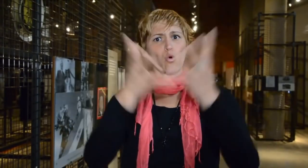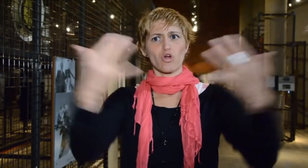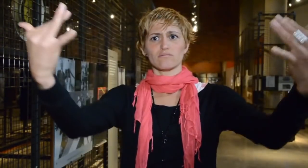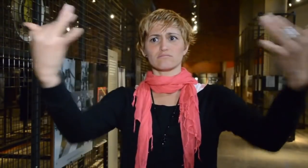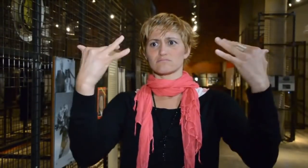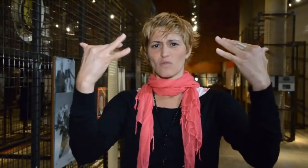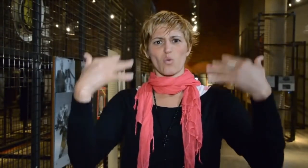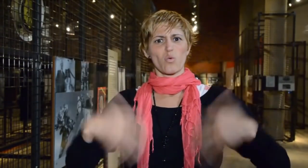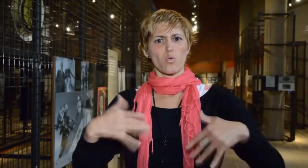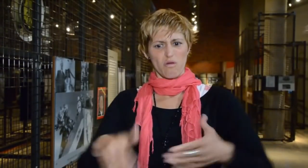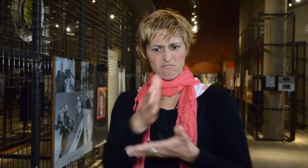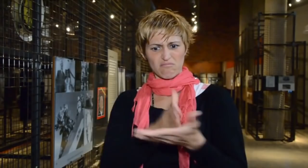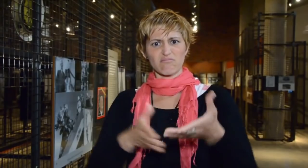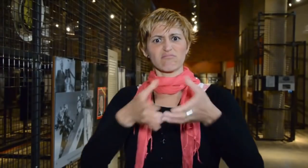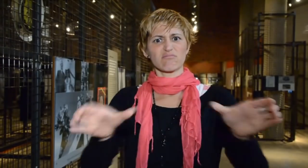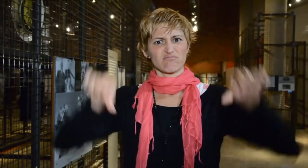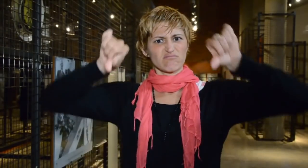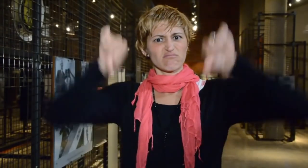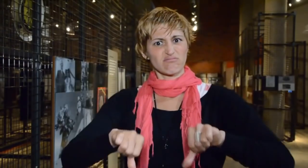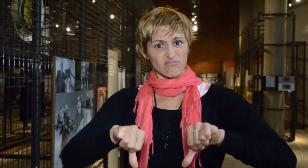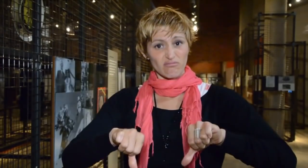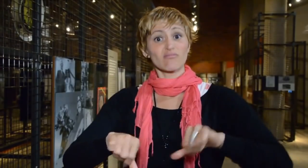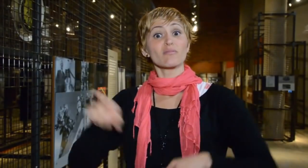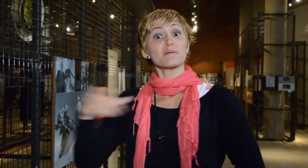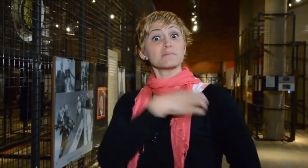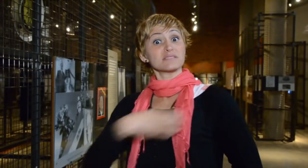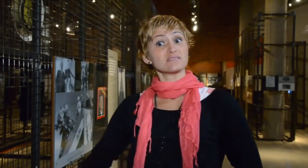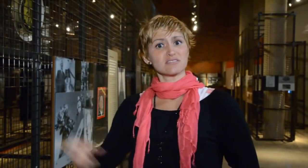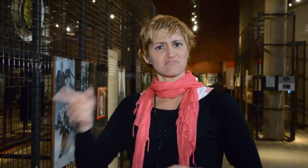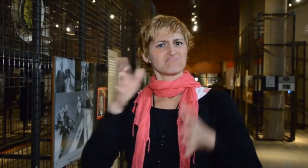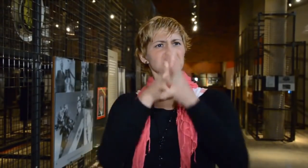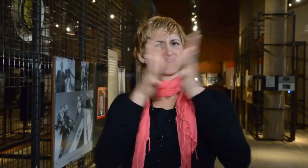The world perceived apartheid with a negative outlook